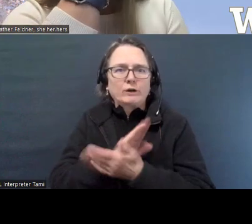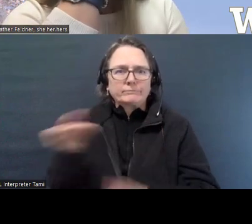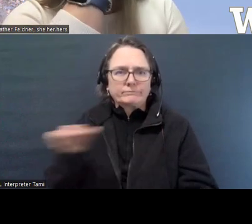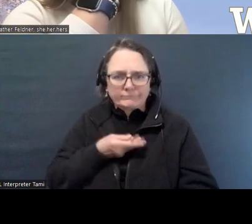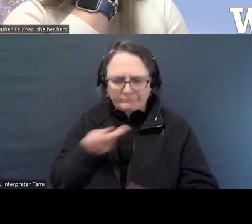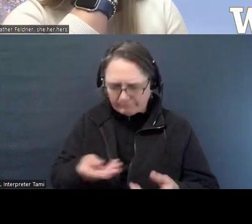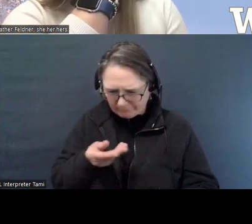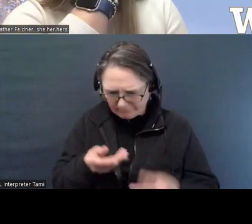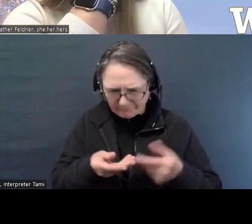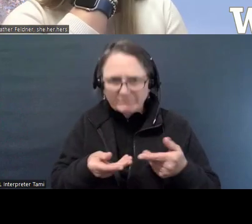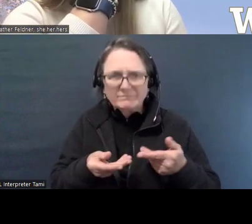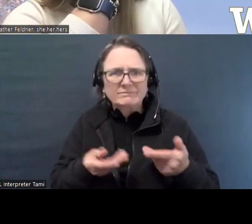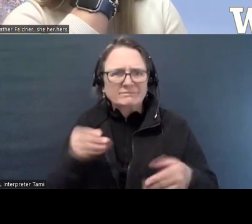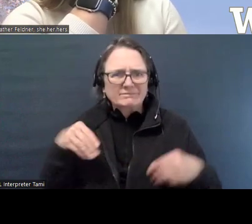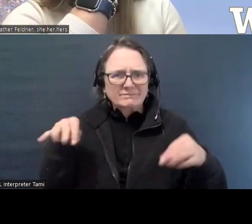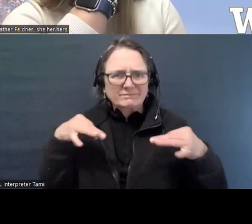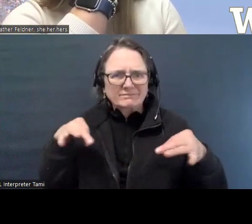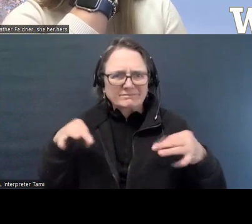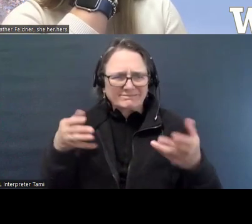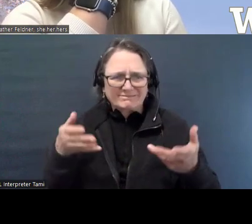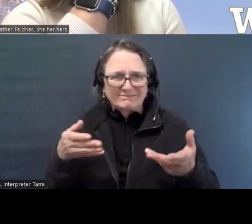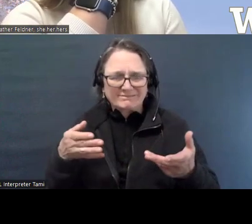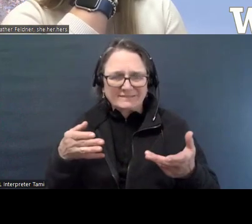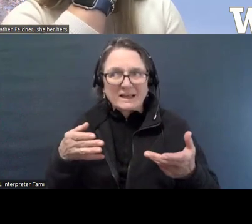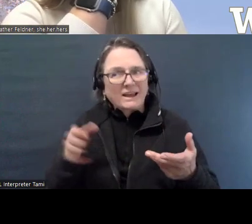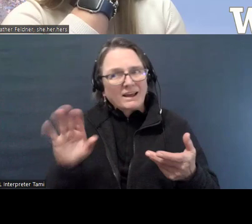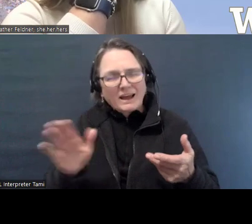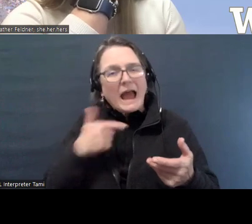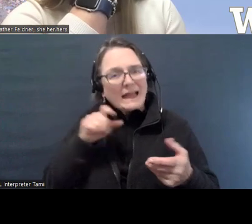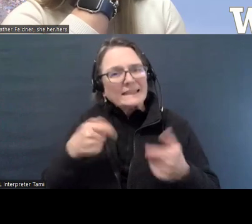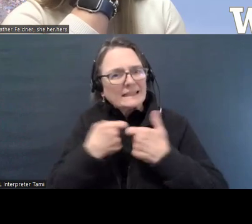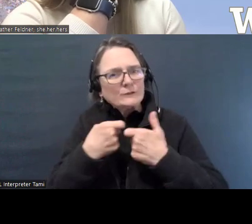"Hey, I need this paperwork to be electronic, you know."